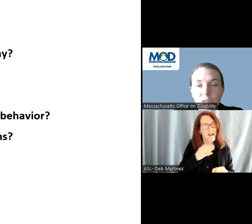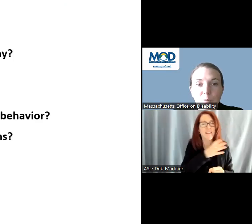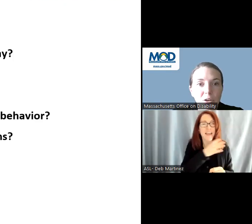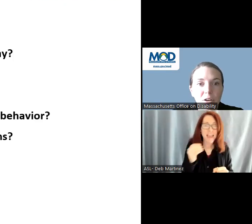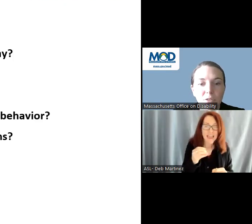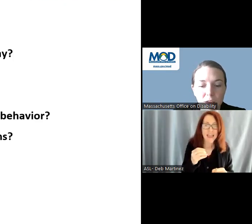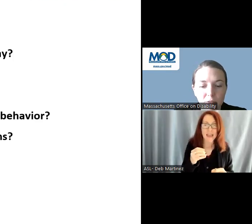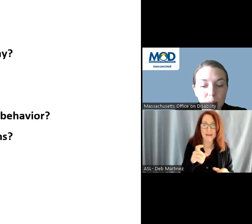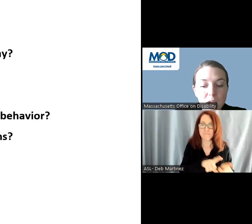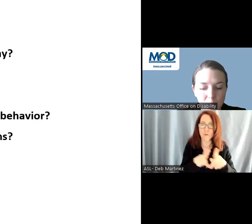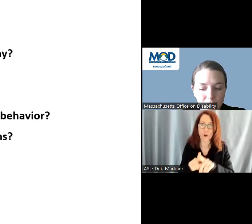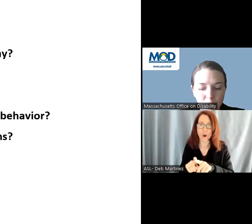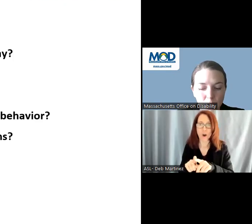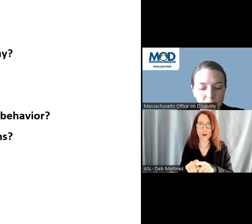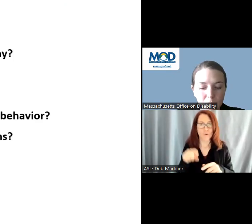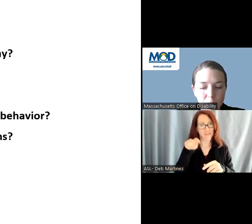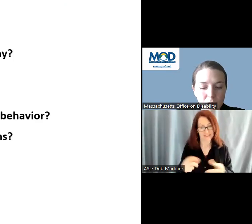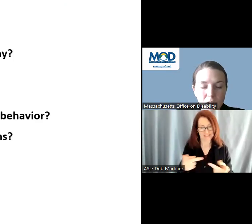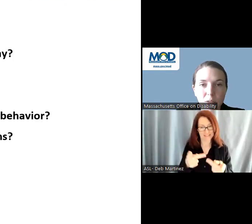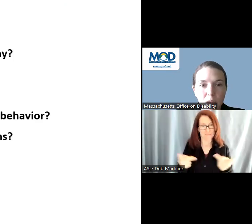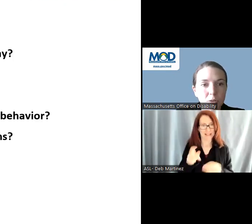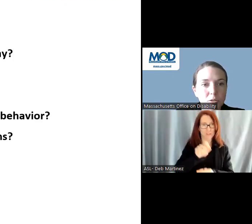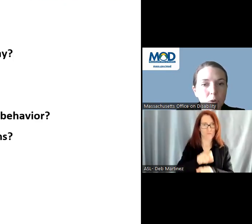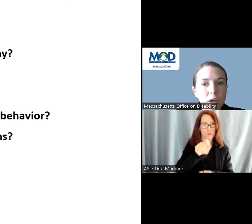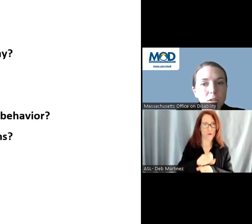of in the spirit of of it being a place of work and people needing to be able to focus